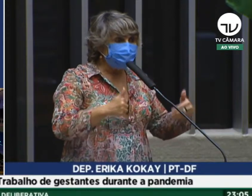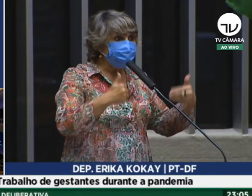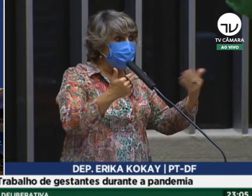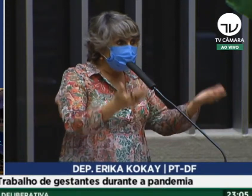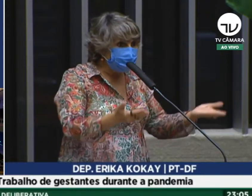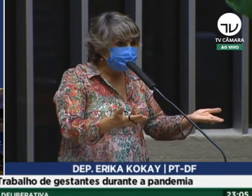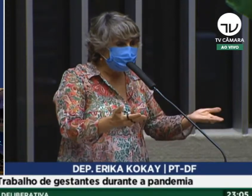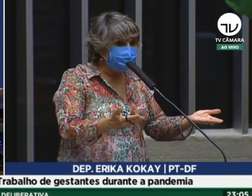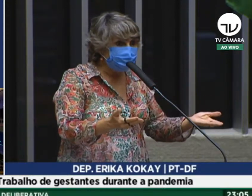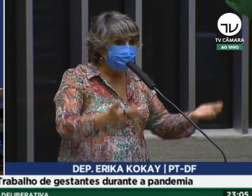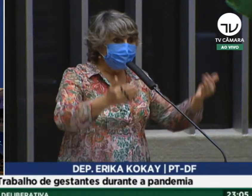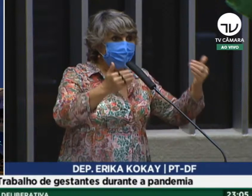AO TRABALHO COM SEGURANÇA. CONSIDERANDO UM MOMENTO MUITO